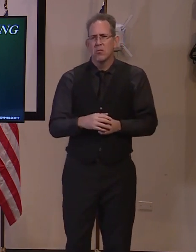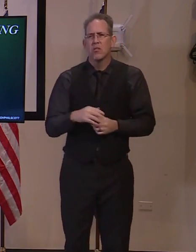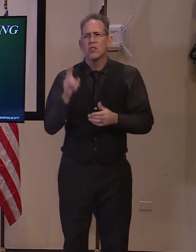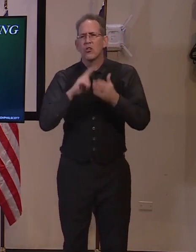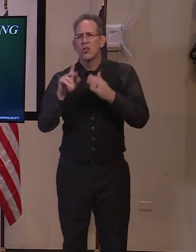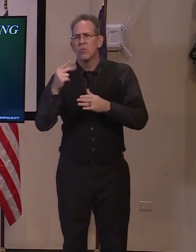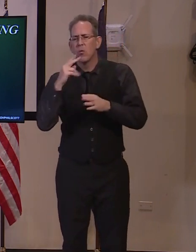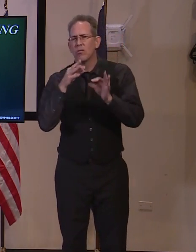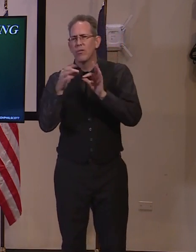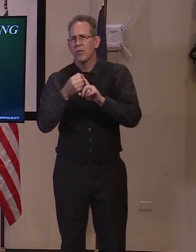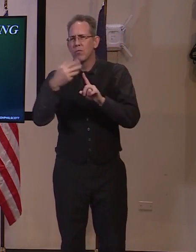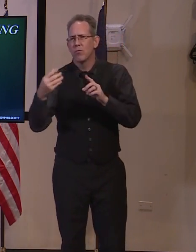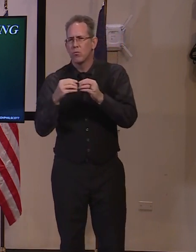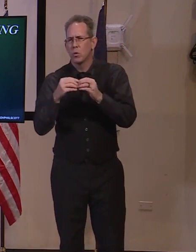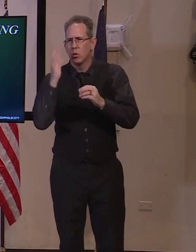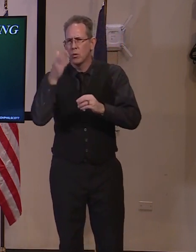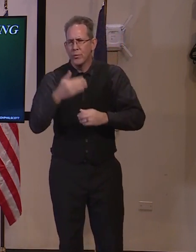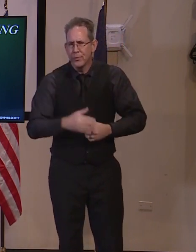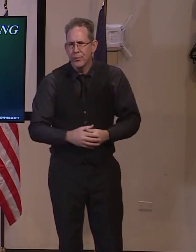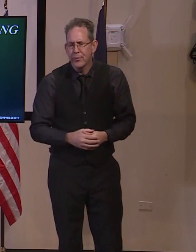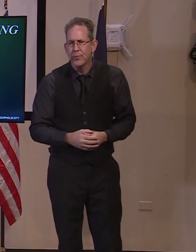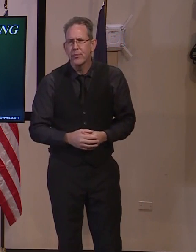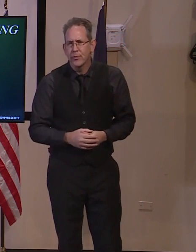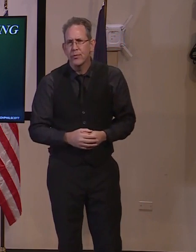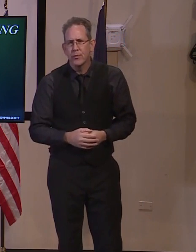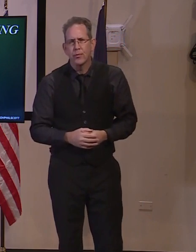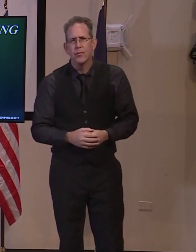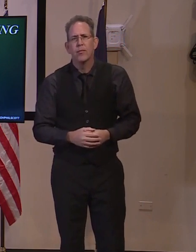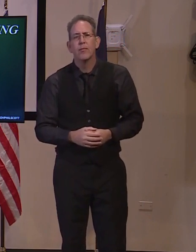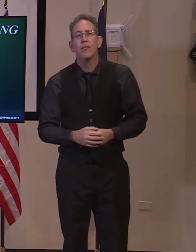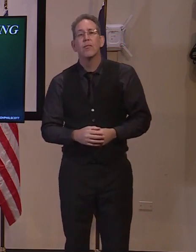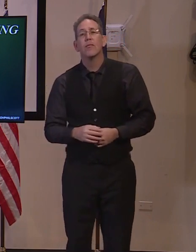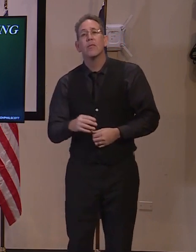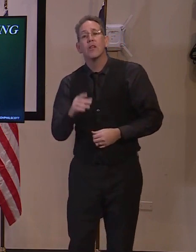expect 5-11 vaccination to make an impact on elementary school operations